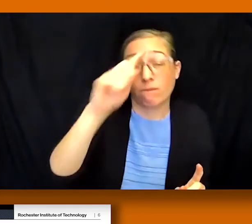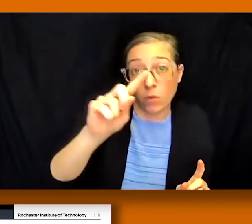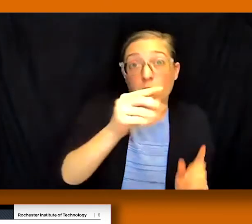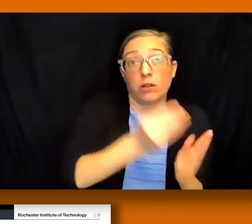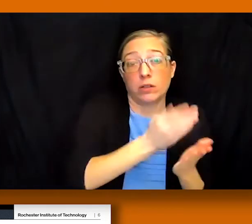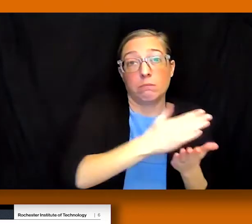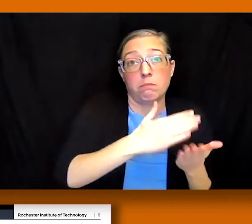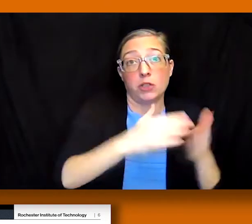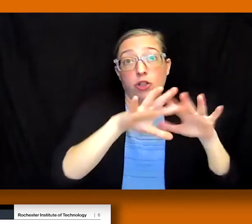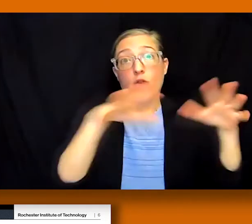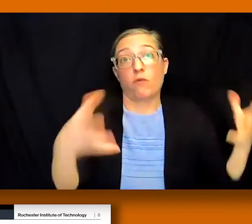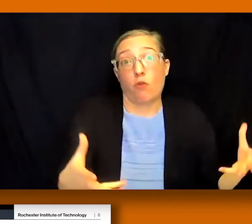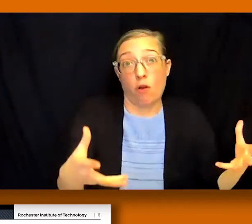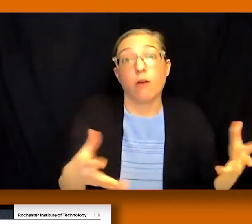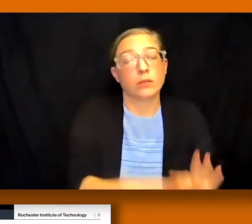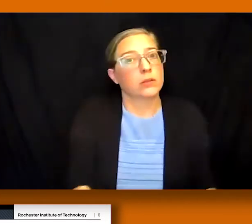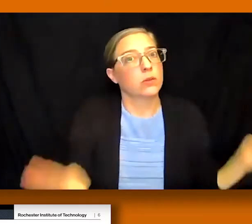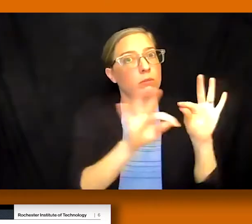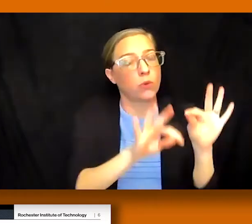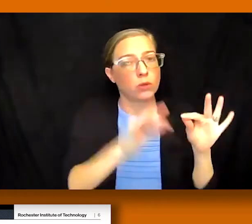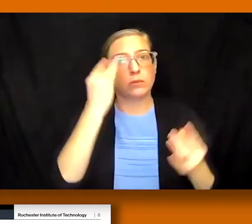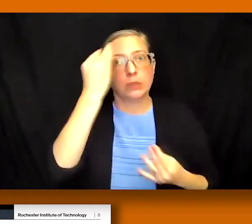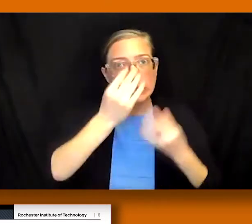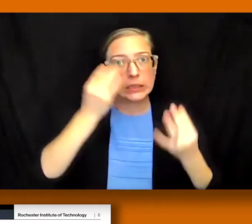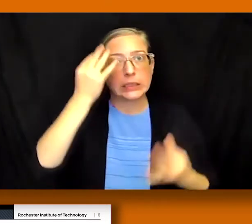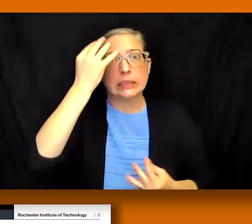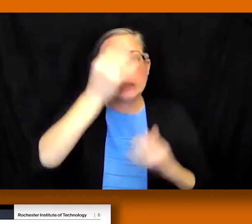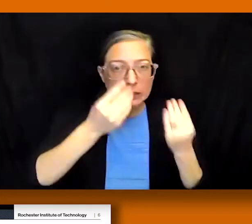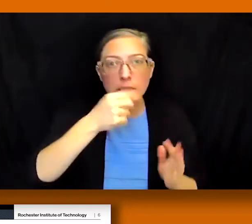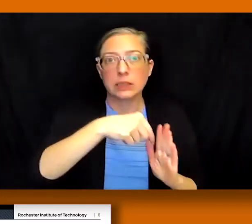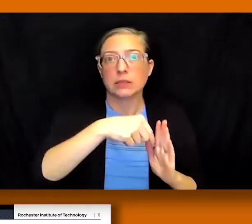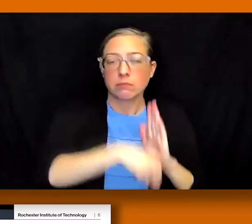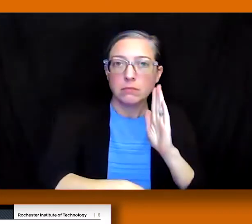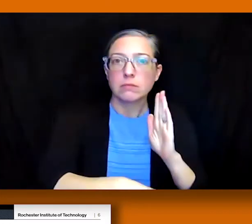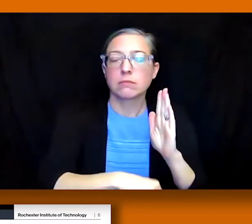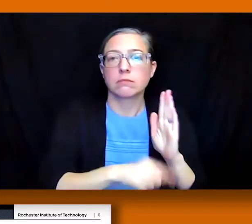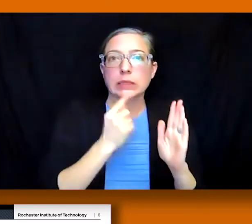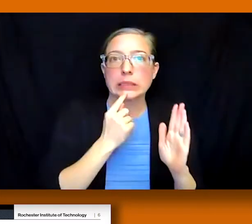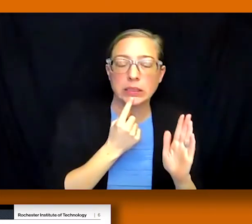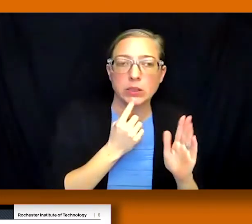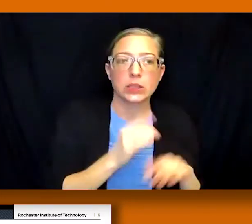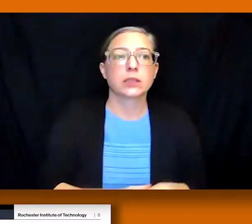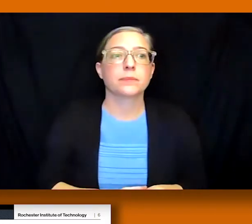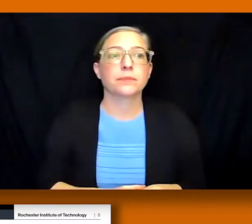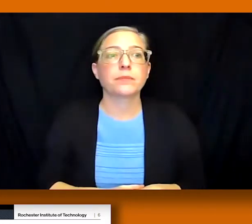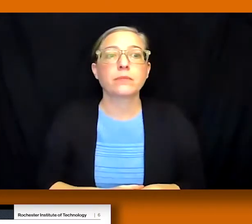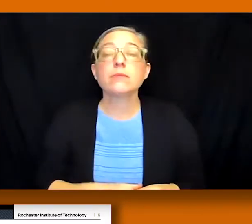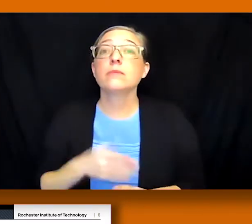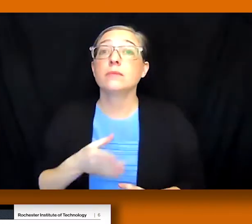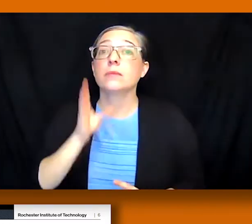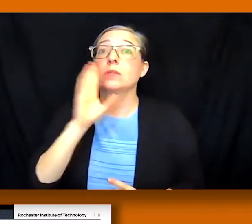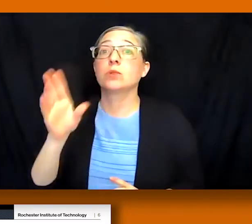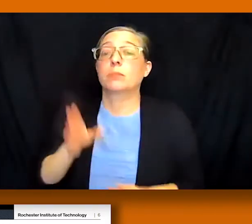Personnel effort will be represented, uh, to the sponsors in person-months, by calendar year...